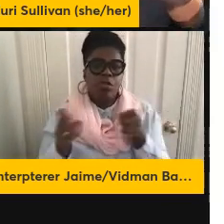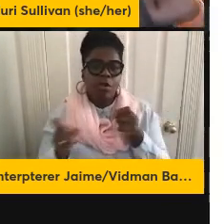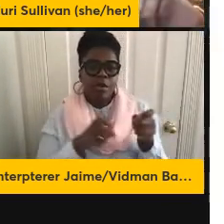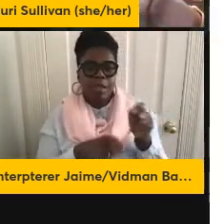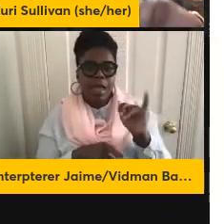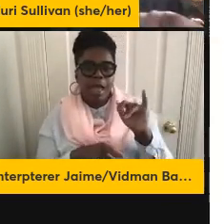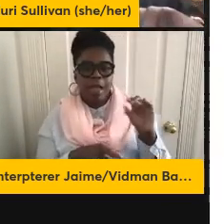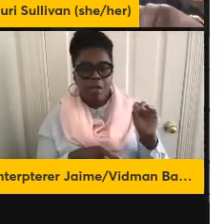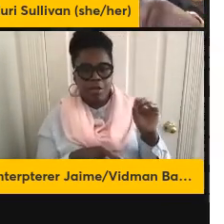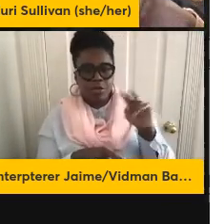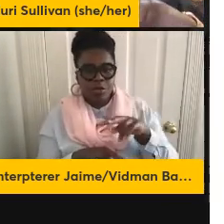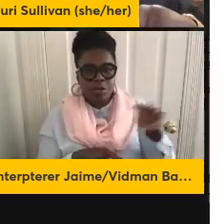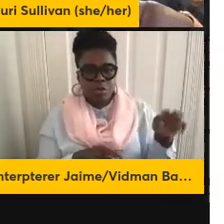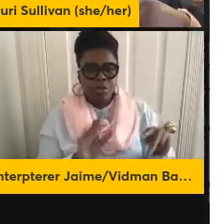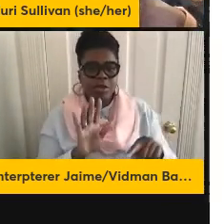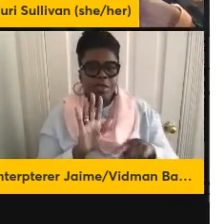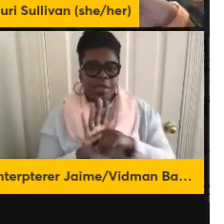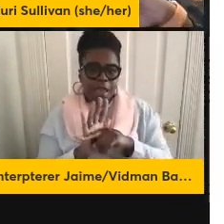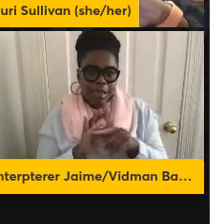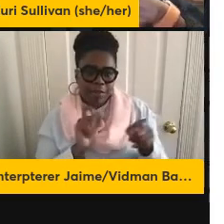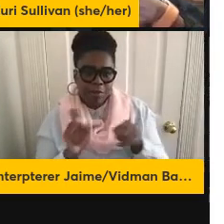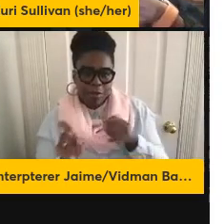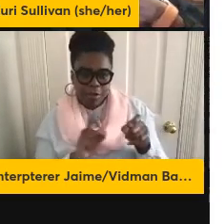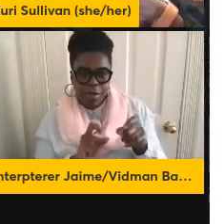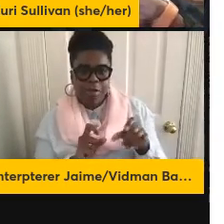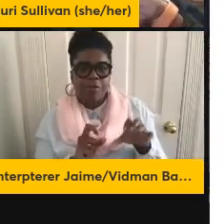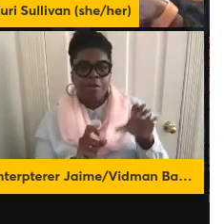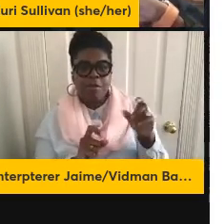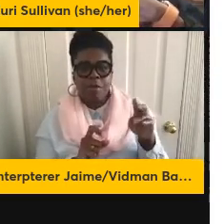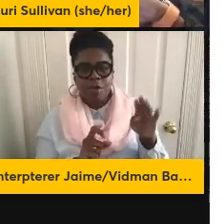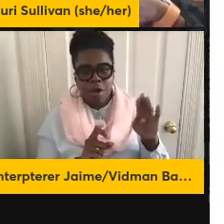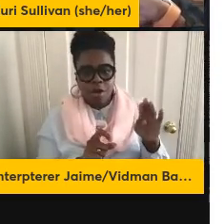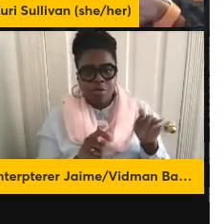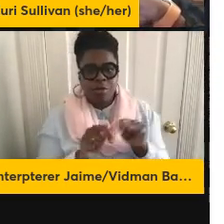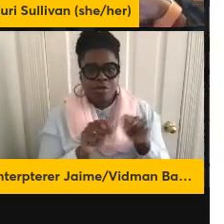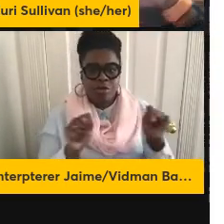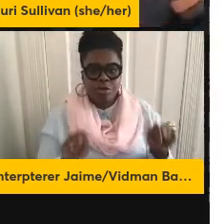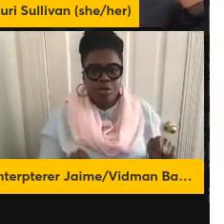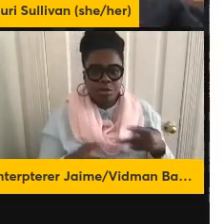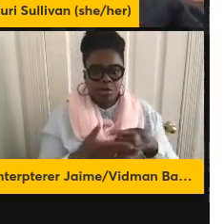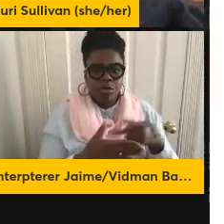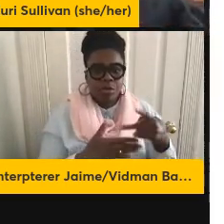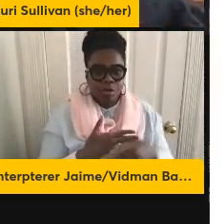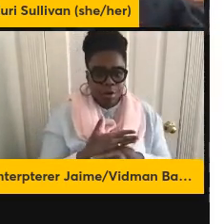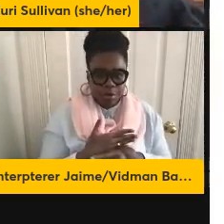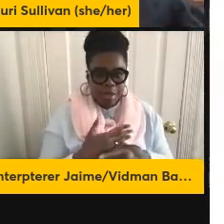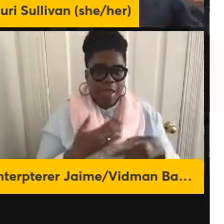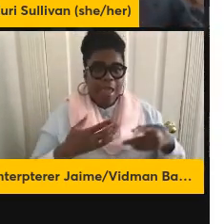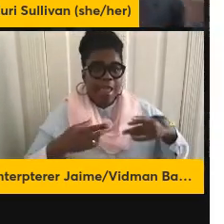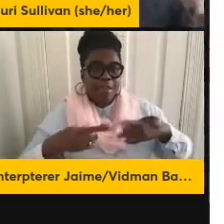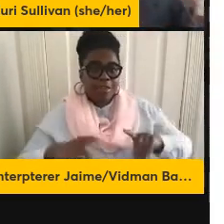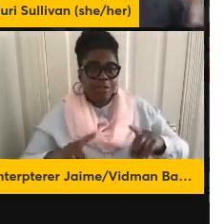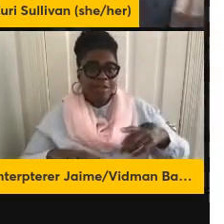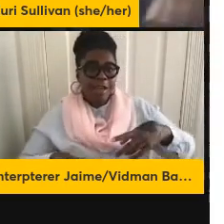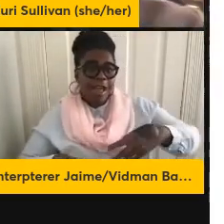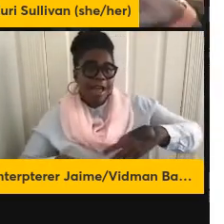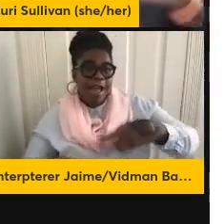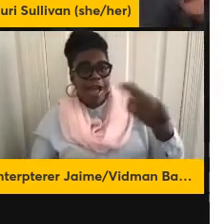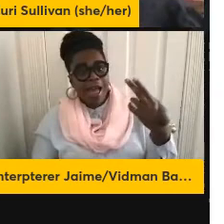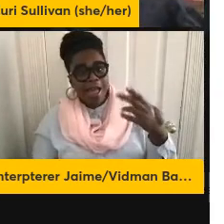negative regulator of the carbohydrate transcriptional program. And during high carb diet, gamma delta T cells actually inhibit